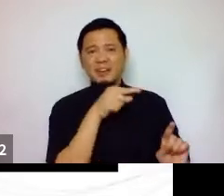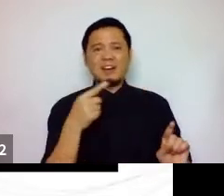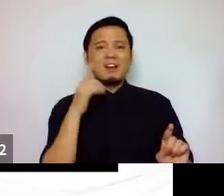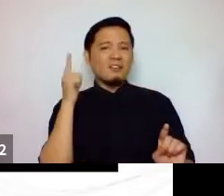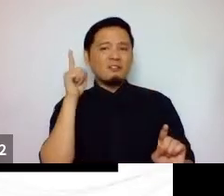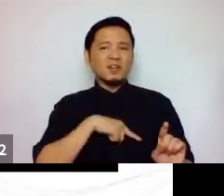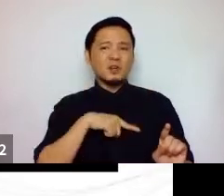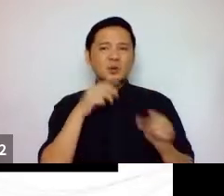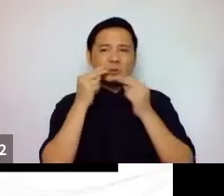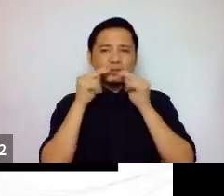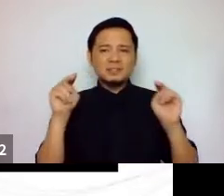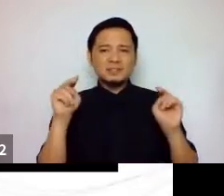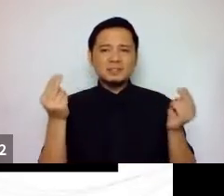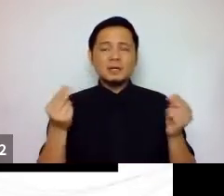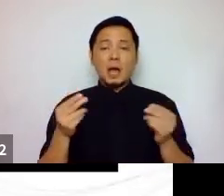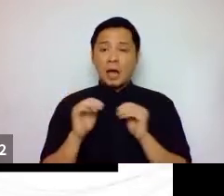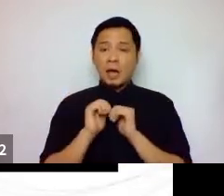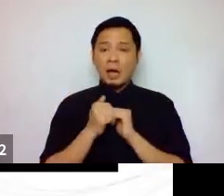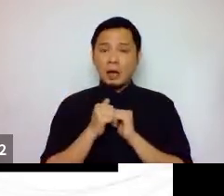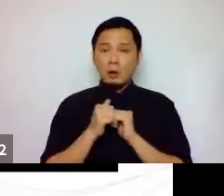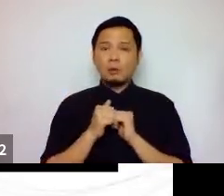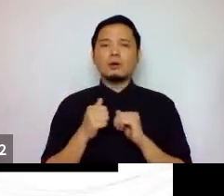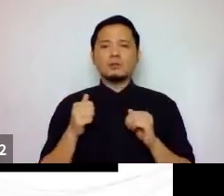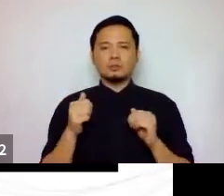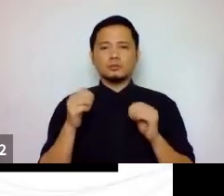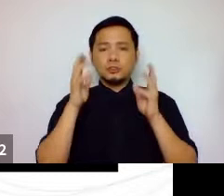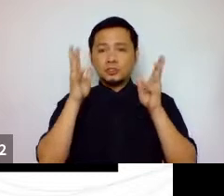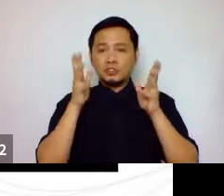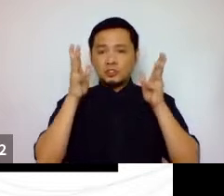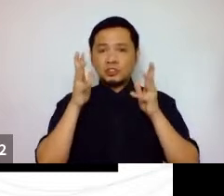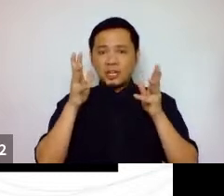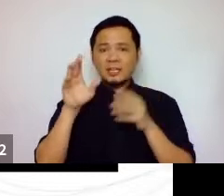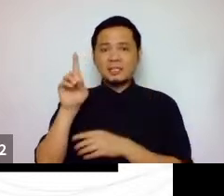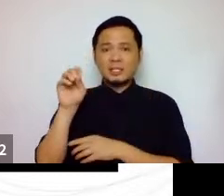You may go to the DOH chatbot called Kira.